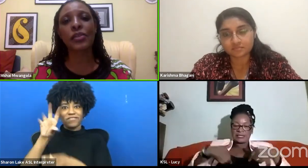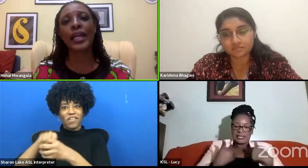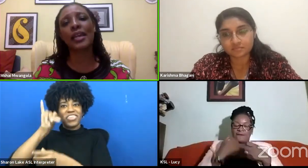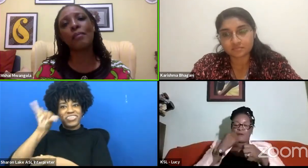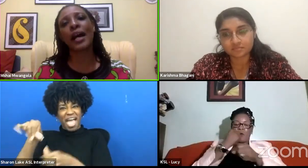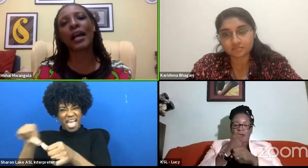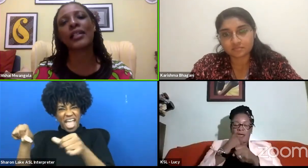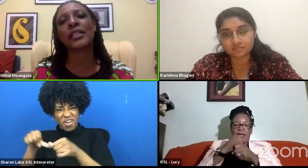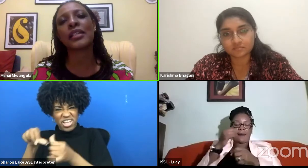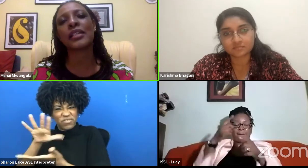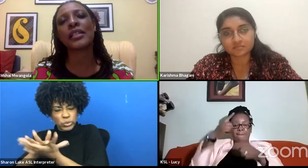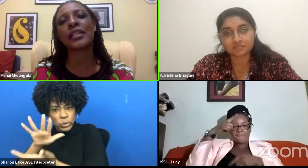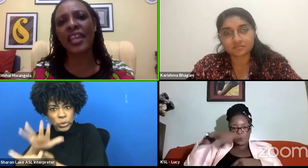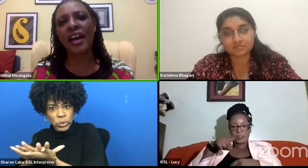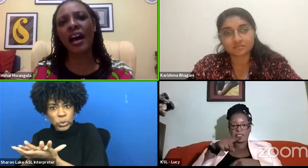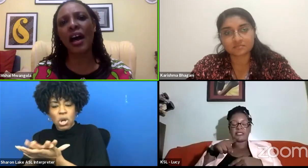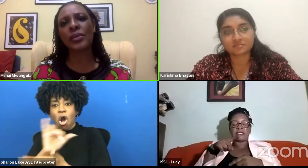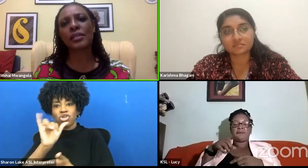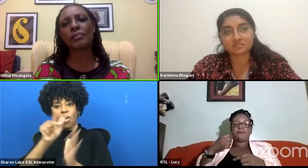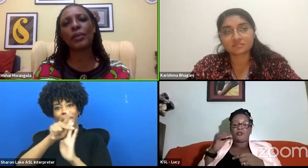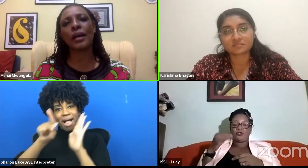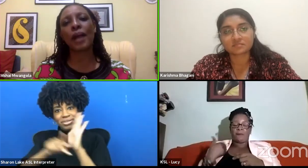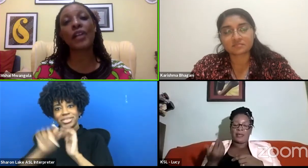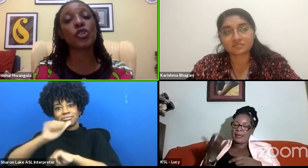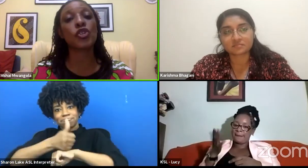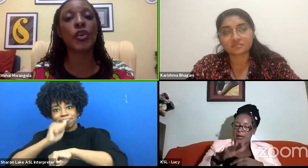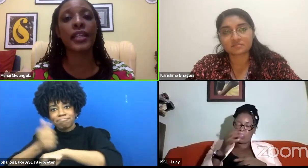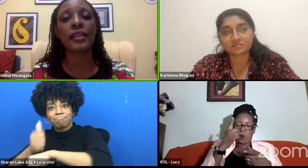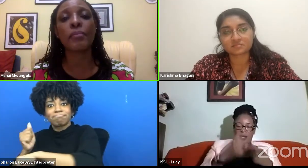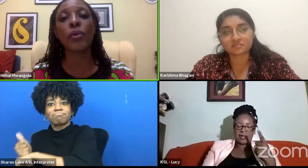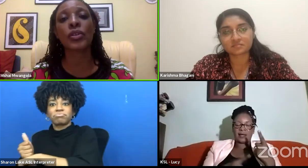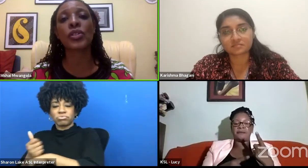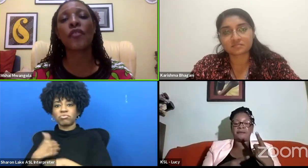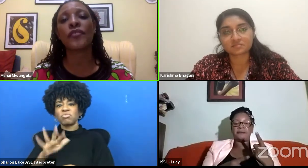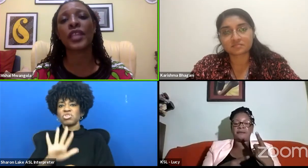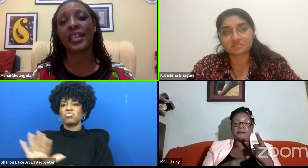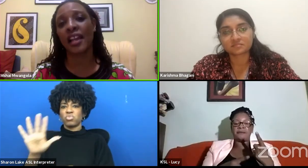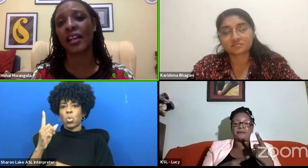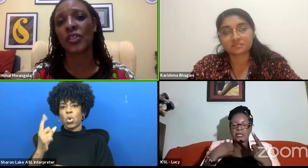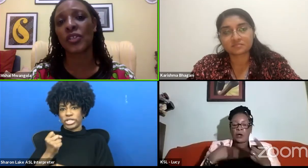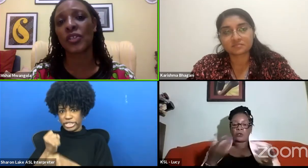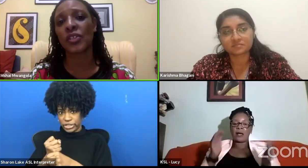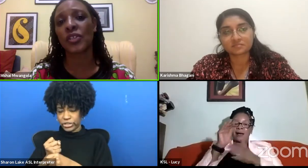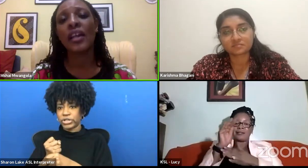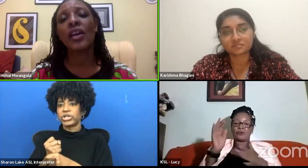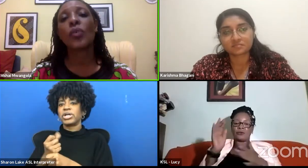So I came back and within the year, I was asked to join the board of the Kenya Cultural Center